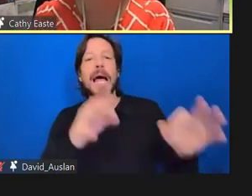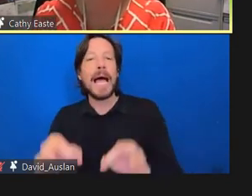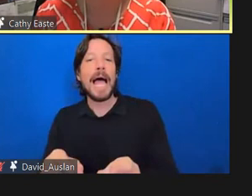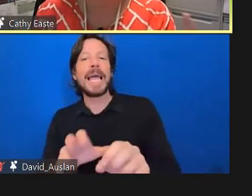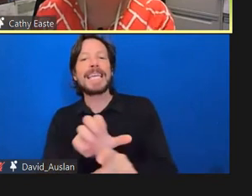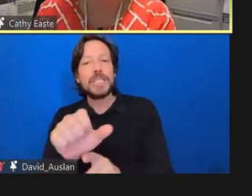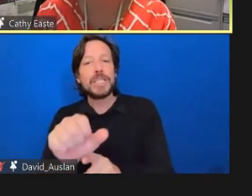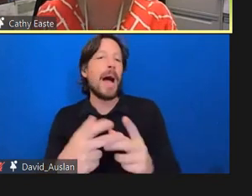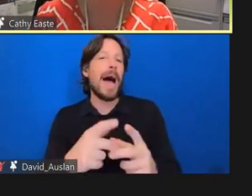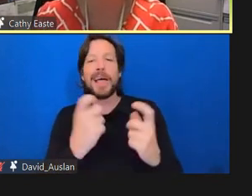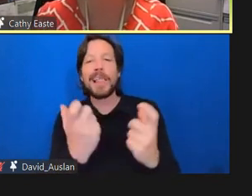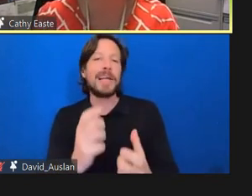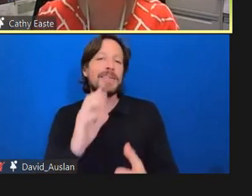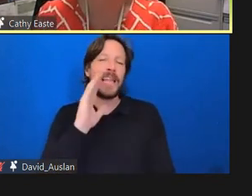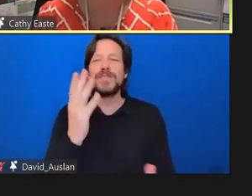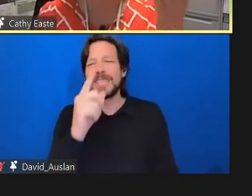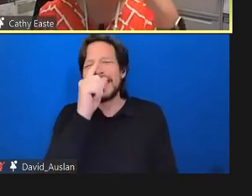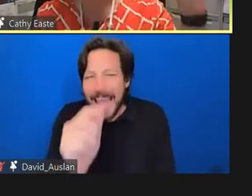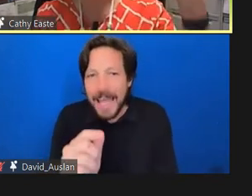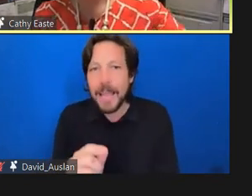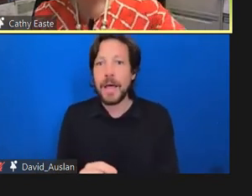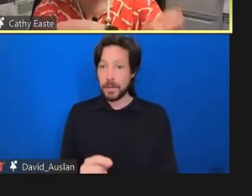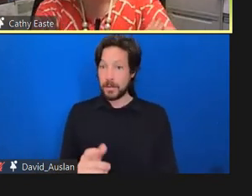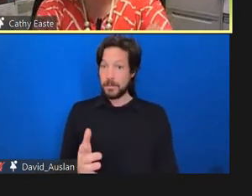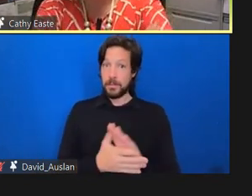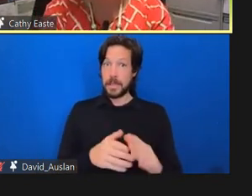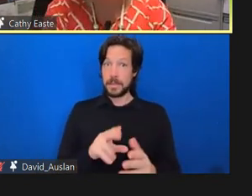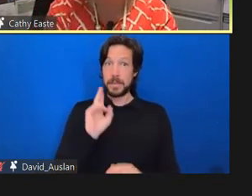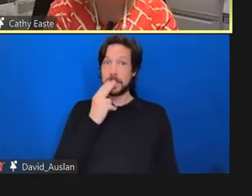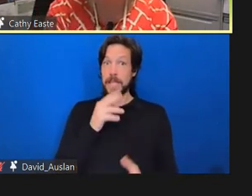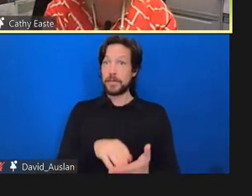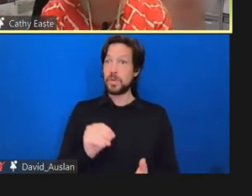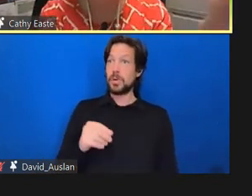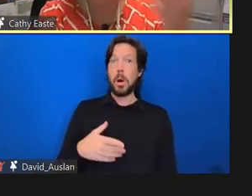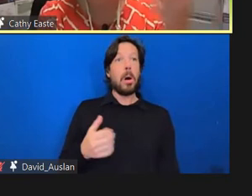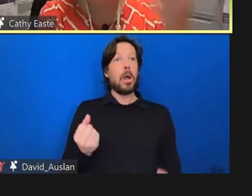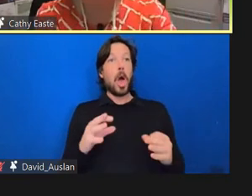et cetera, but what does a deaf student do? Just go, "Ugh, I'm not going to that meeting or